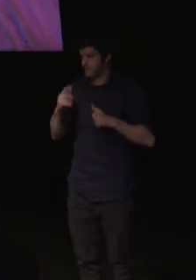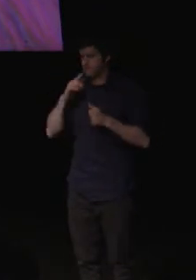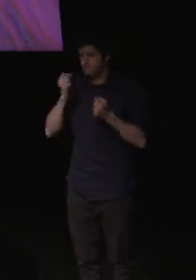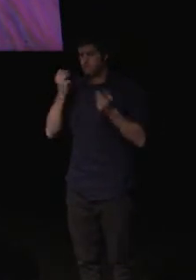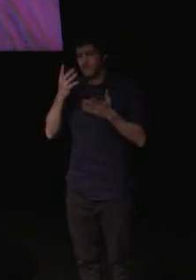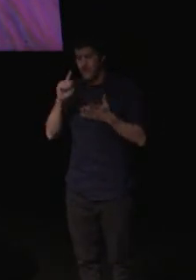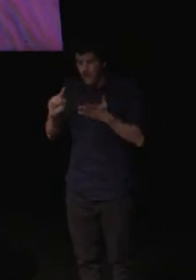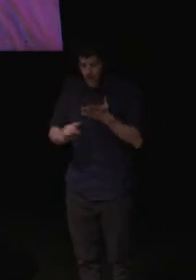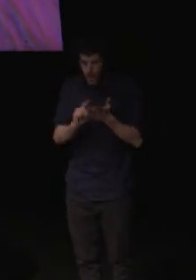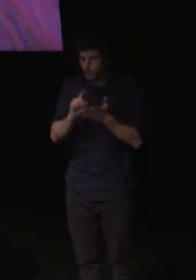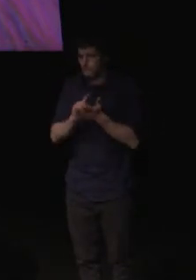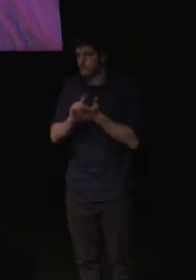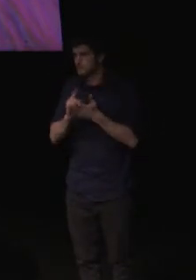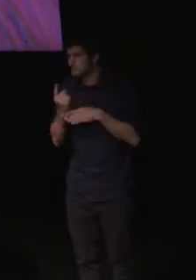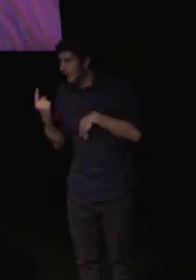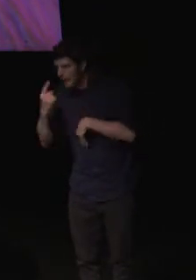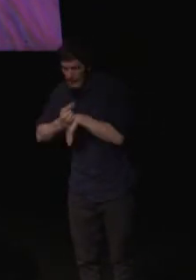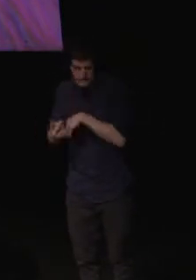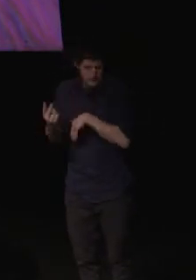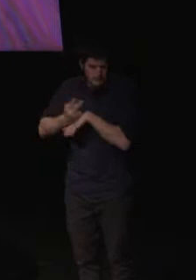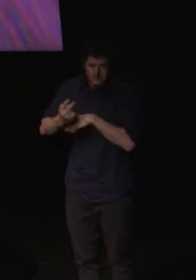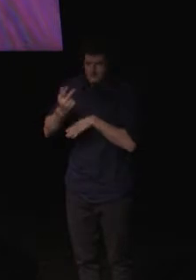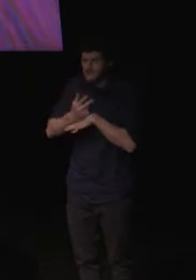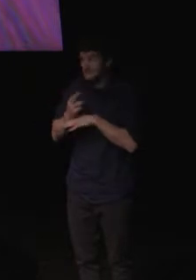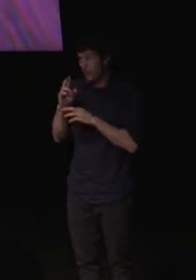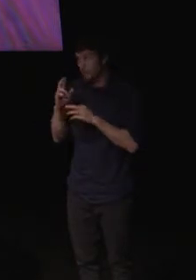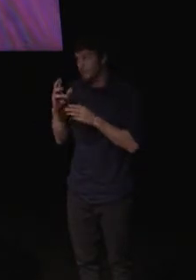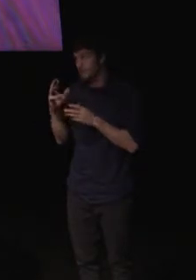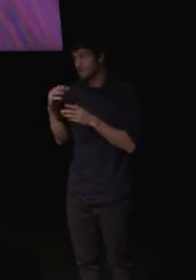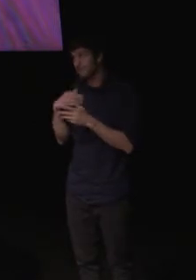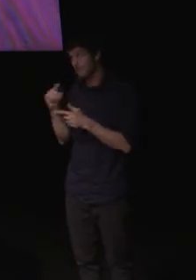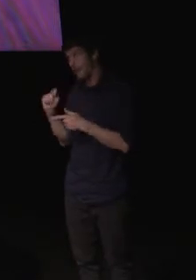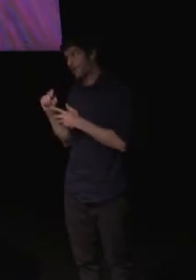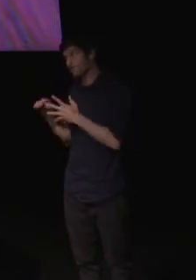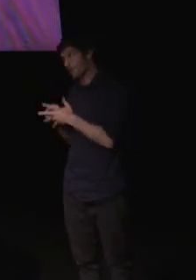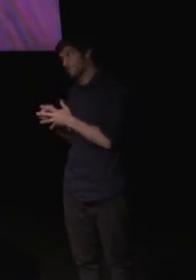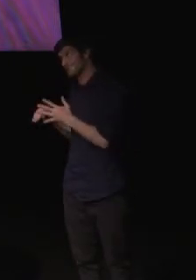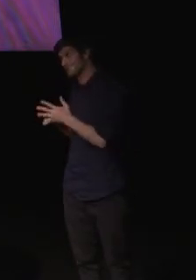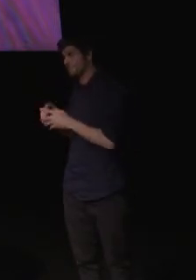hopefully with bathroom breaks, but either way we wanna make sure they can play for a long time.